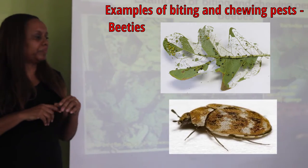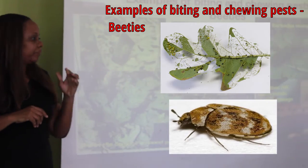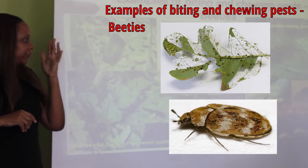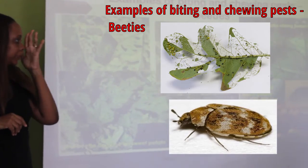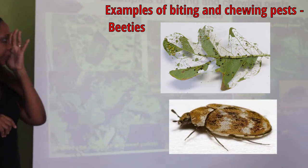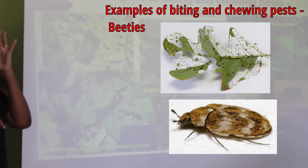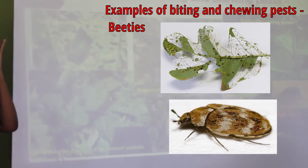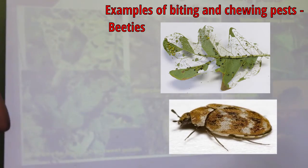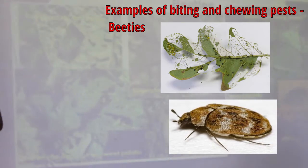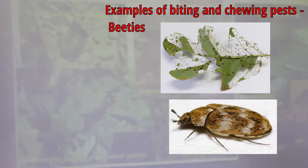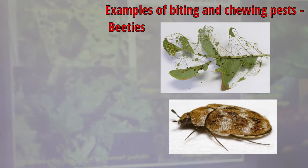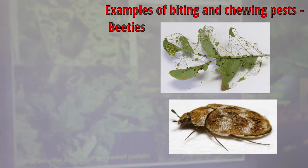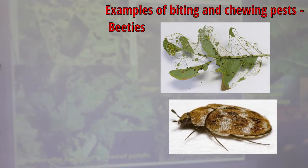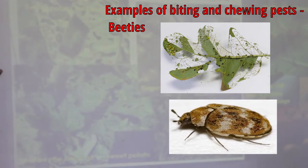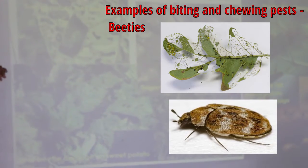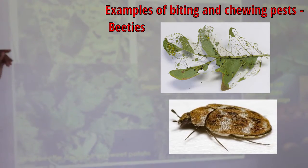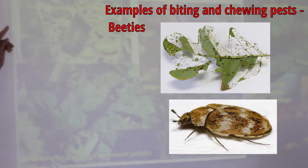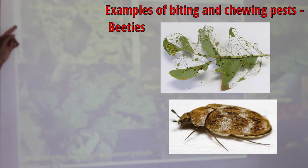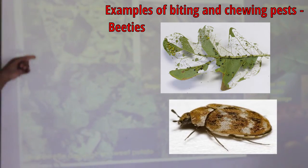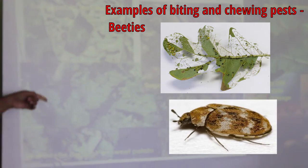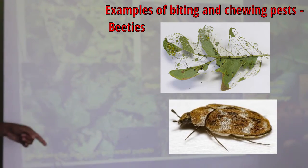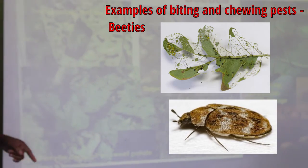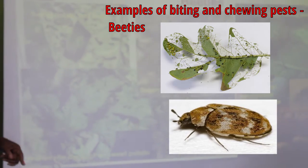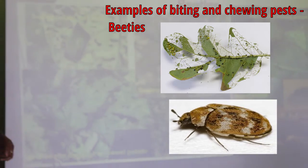okay just some more examples of concepts and damage